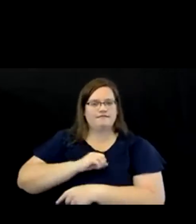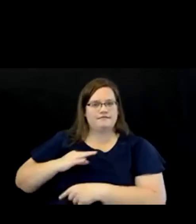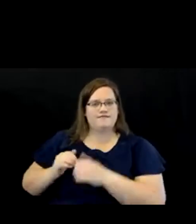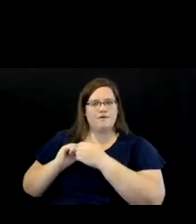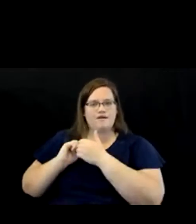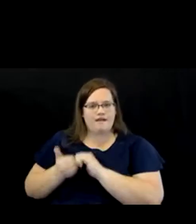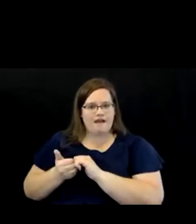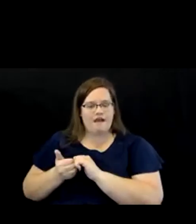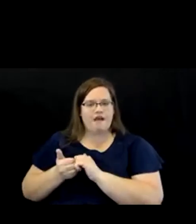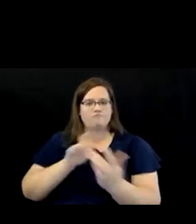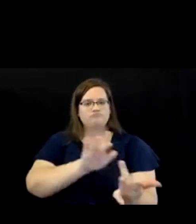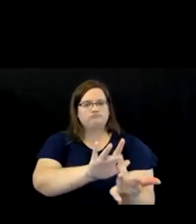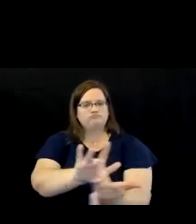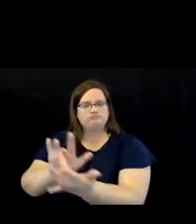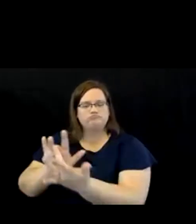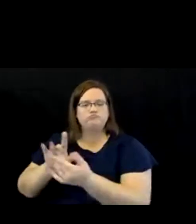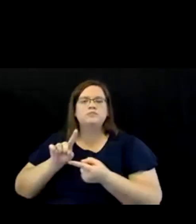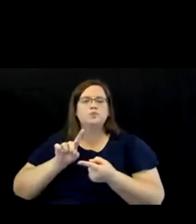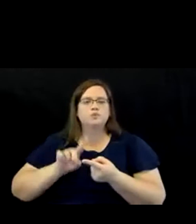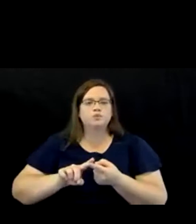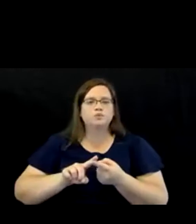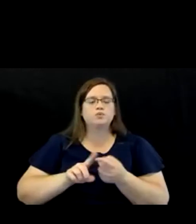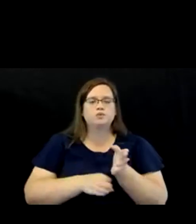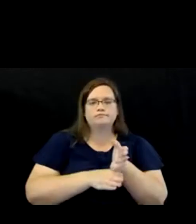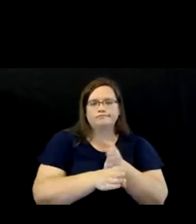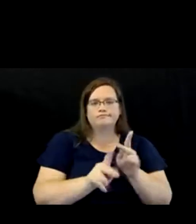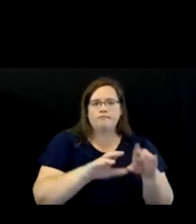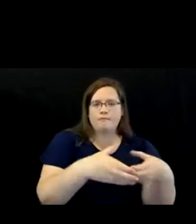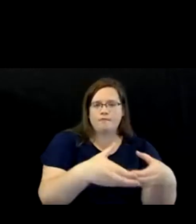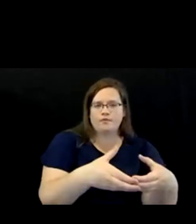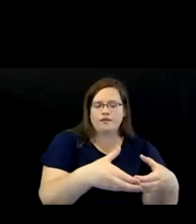outreach to underserved populations. So when we review a CIL and when we